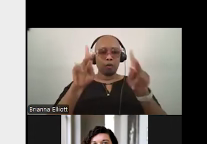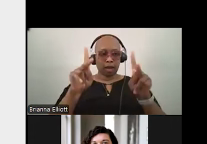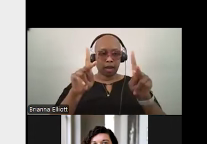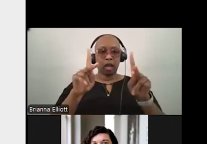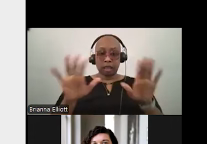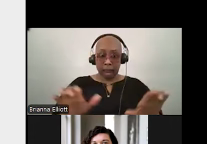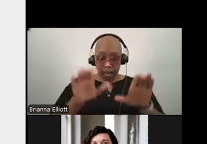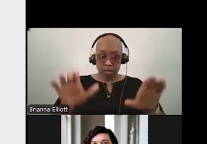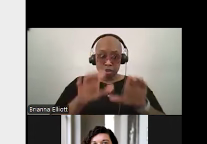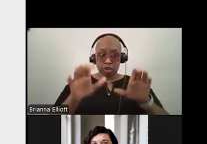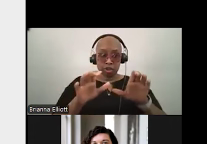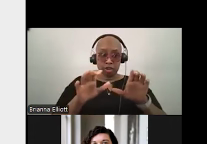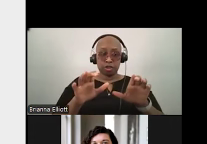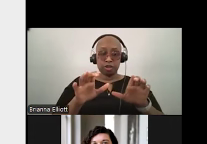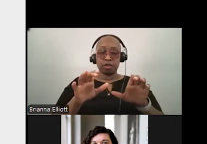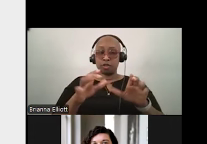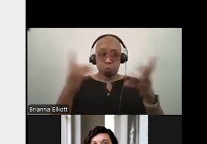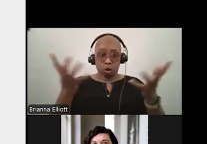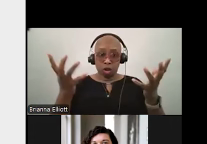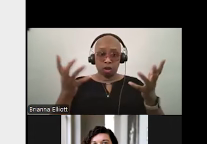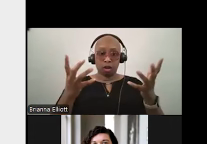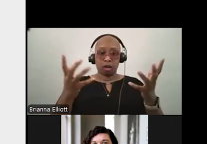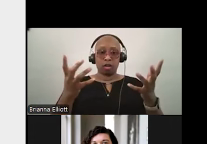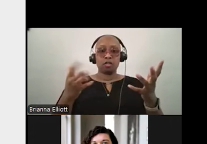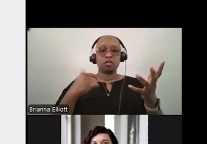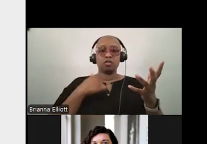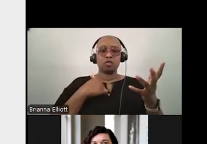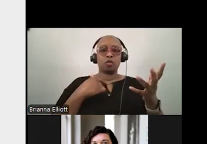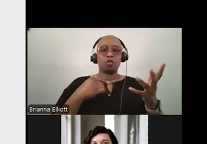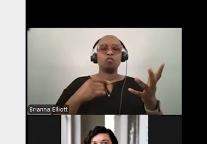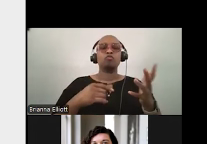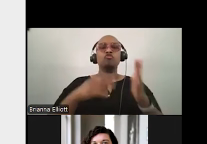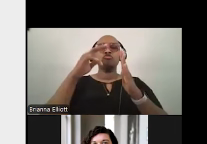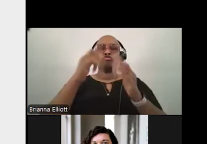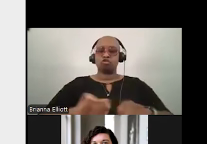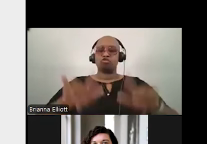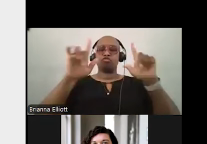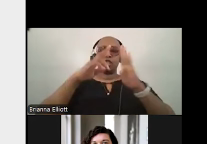So what screen readers do, they pull up a list of links in a document lots of times